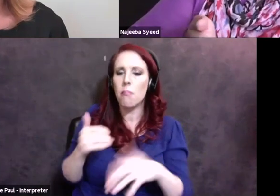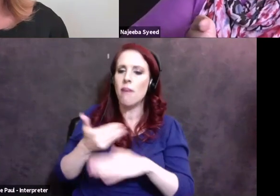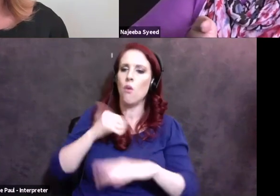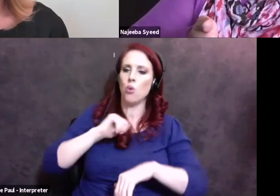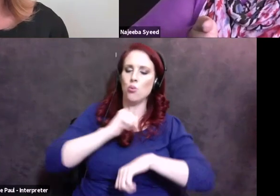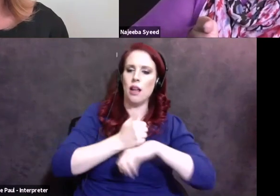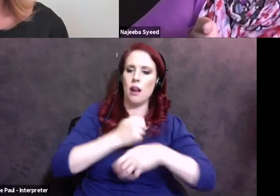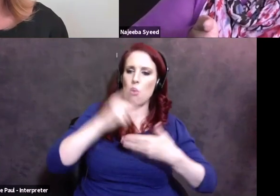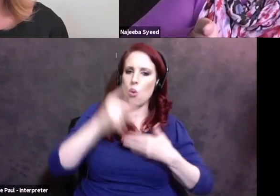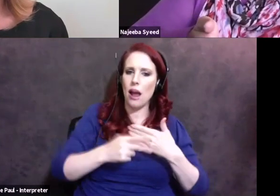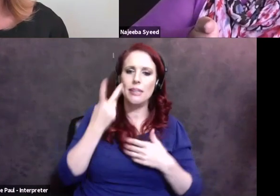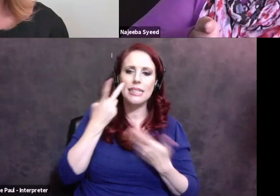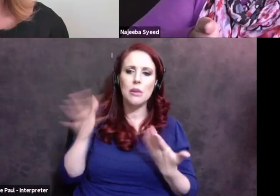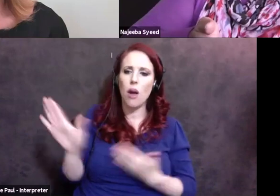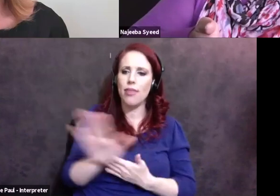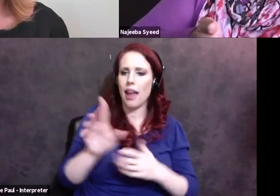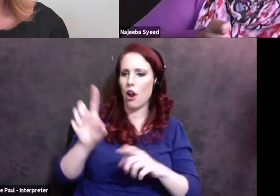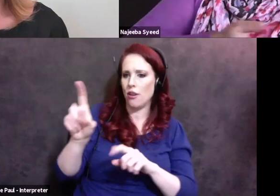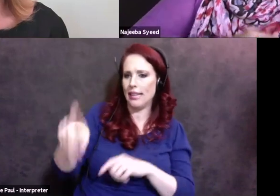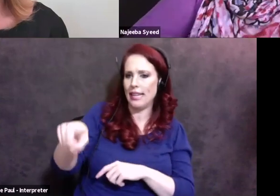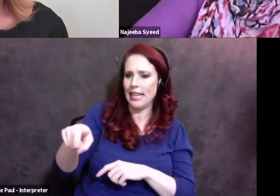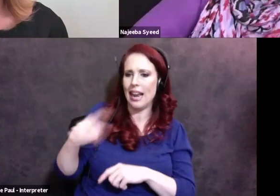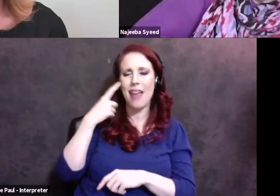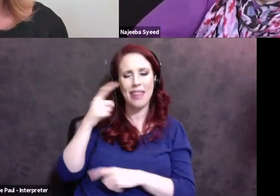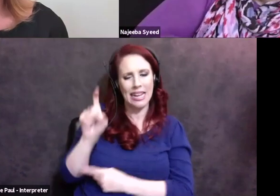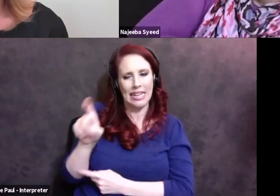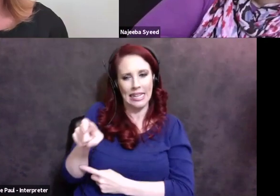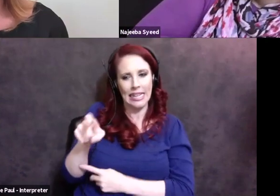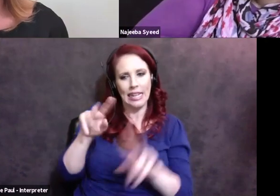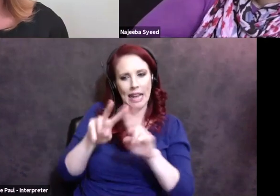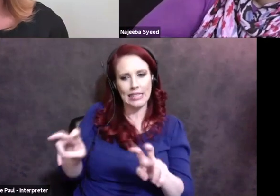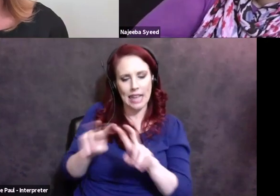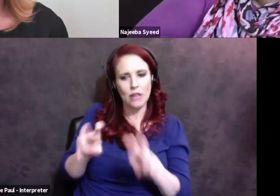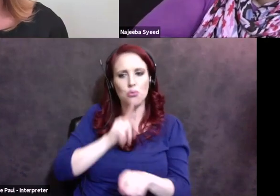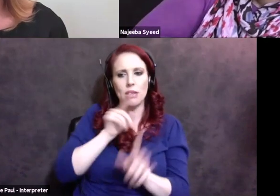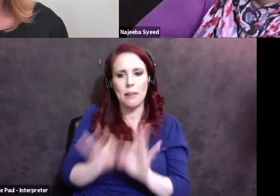I think needs assessment is really important because sometimes it is misdiagnosing the